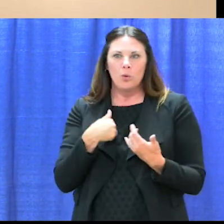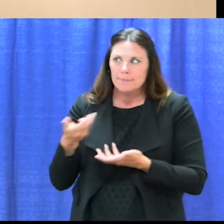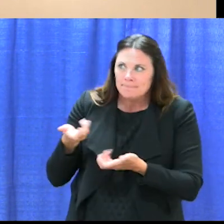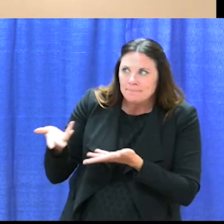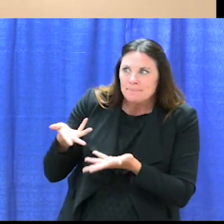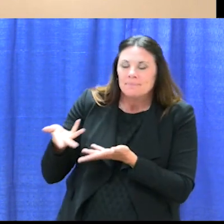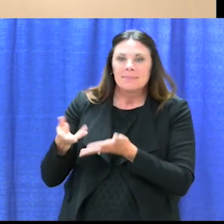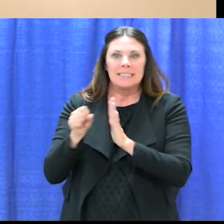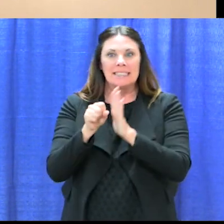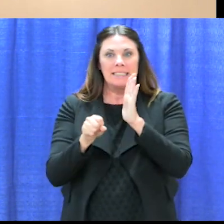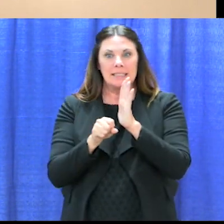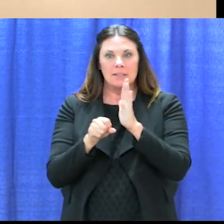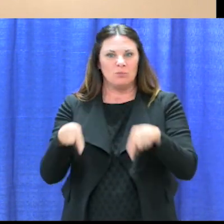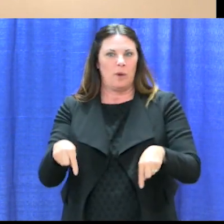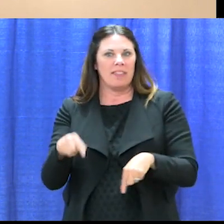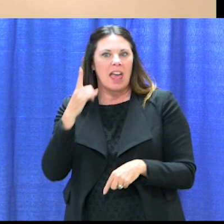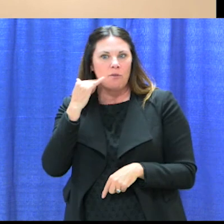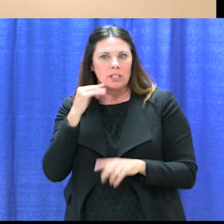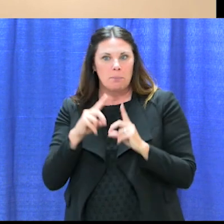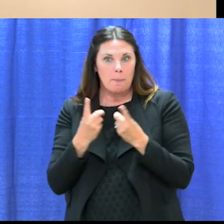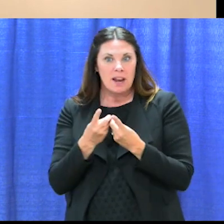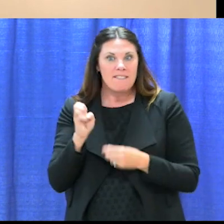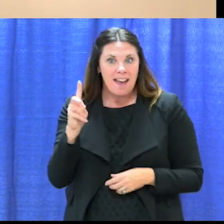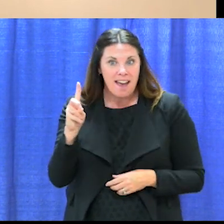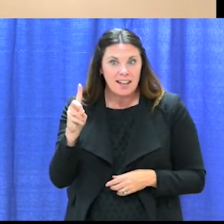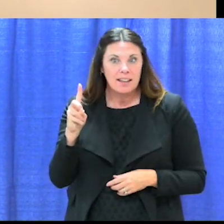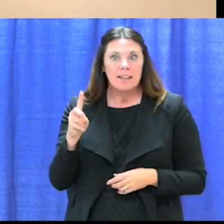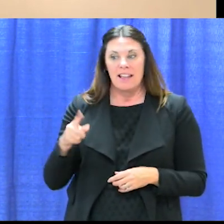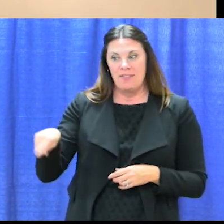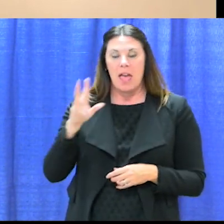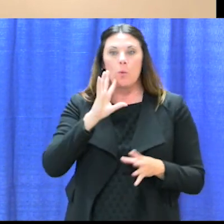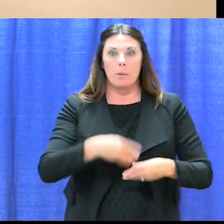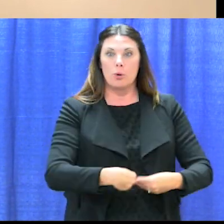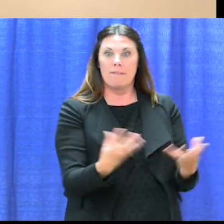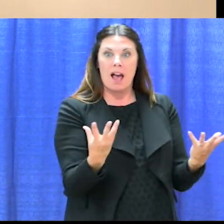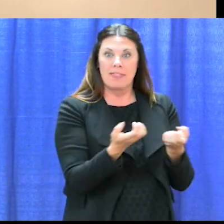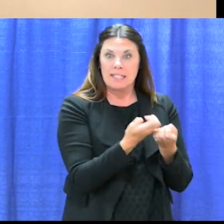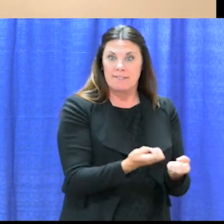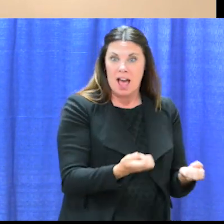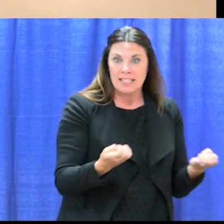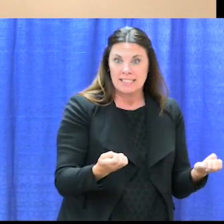of Education they will be providing the devices we will be providing the discounted mobile